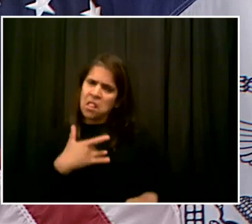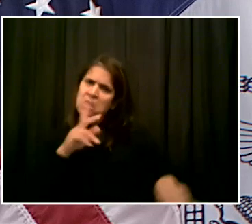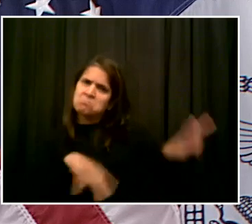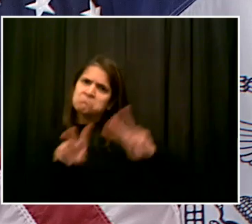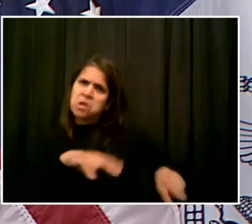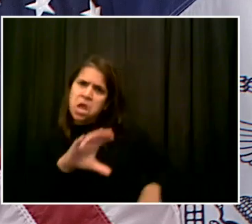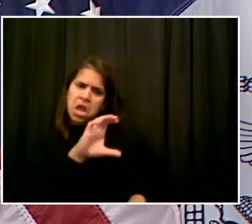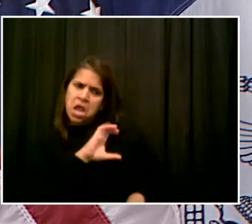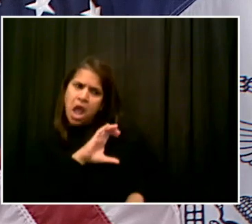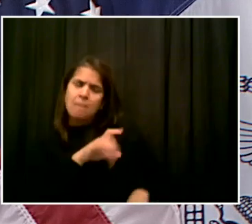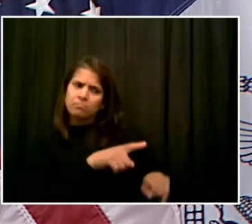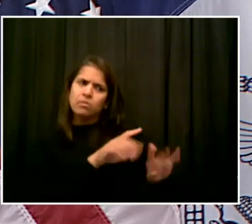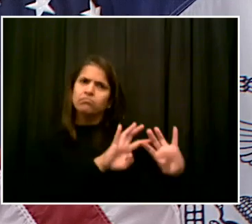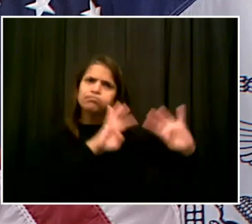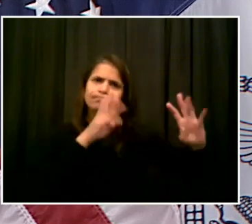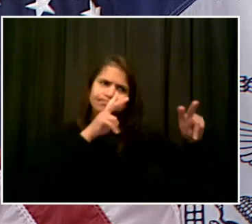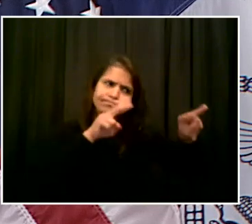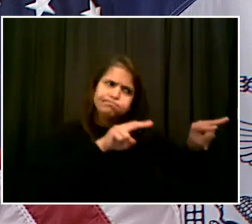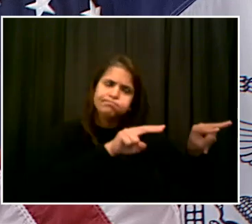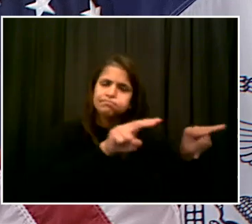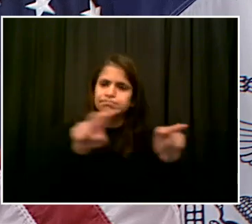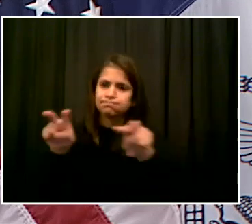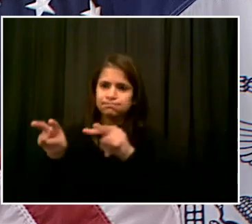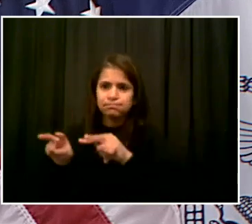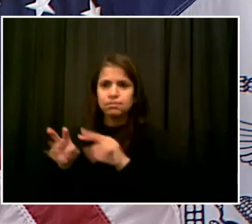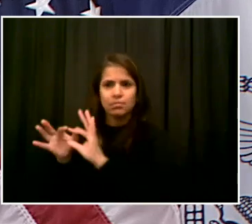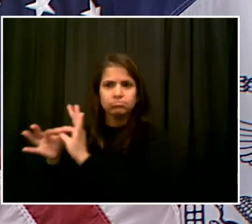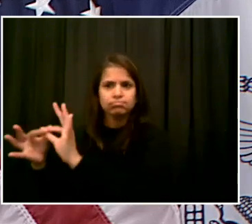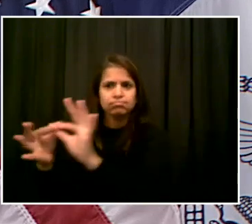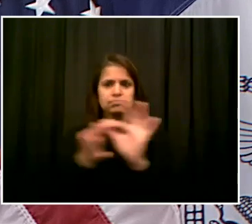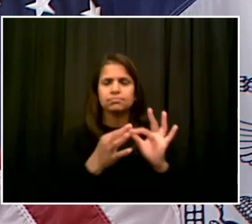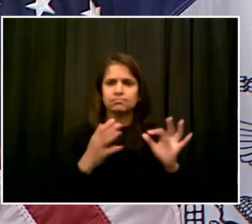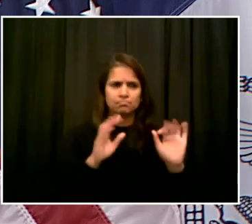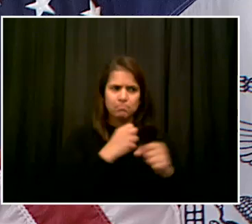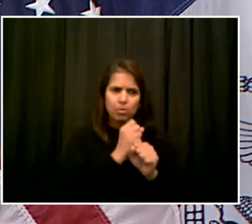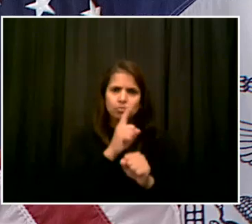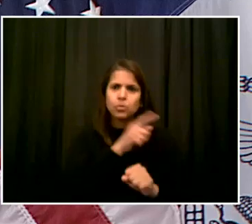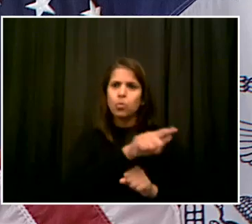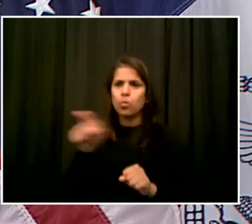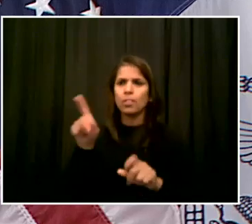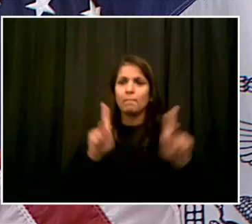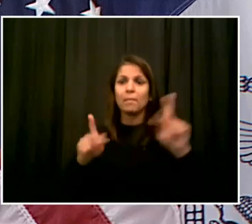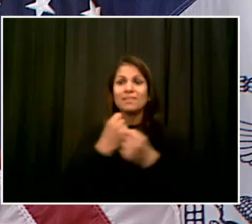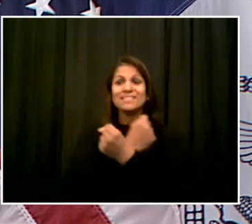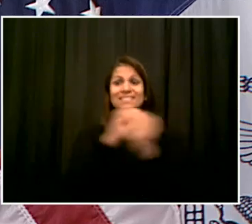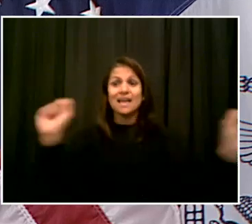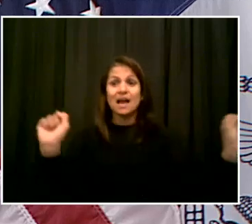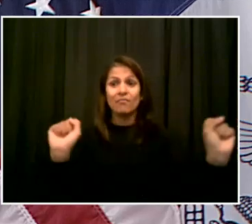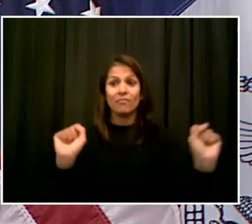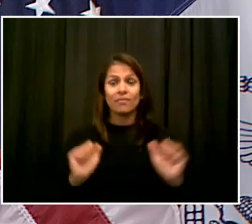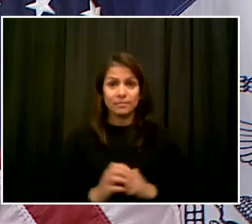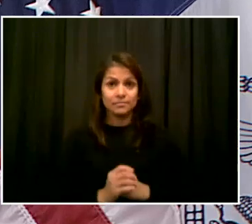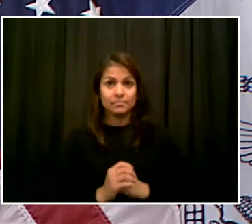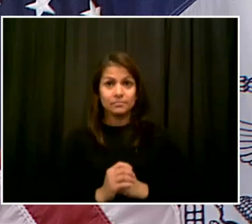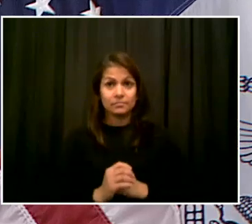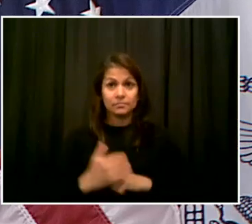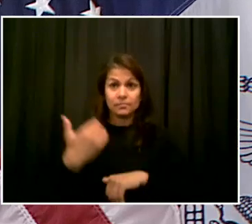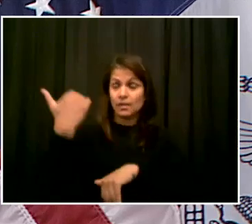NGLAST NIGHT AND I UNDERSTAND WE ARE ALSO GOING TO BE SMART AND